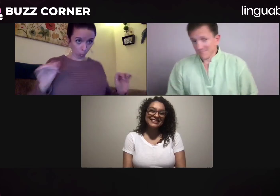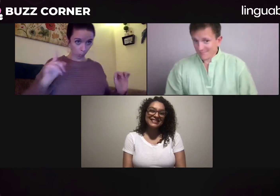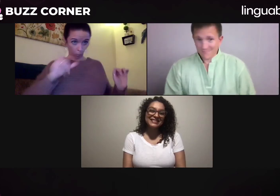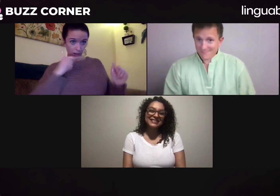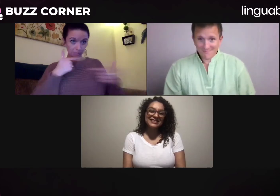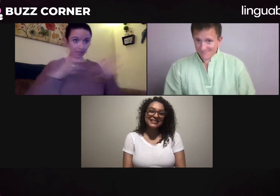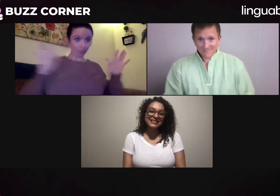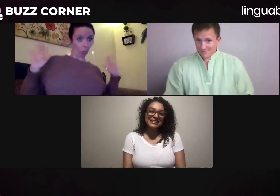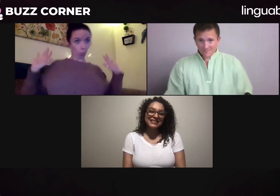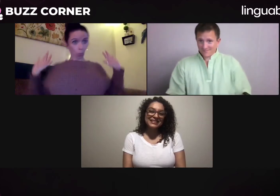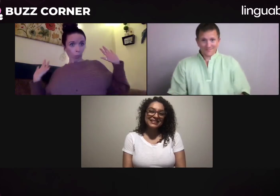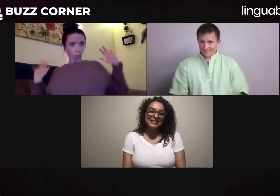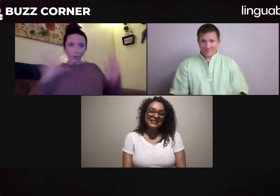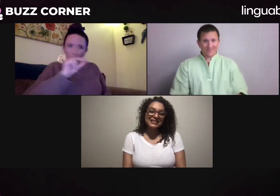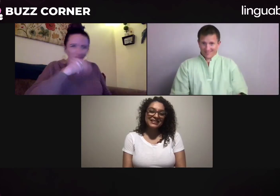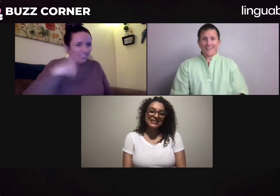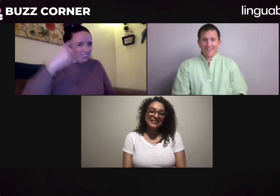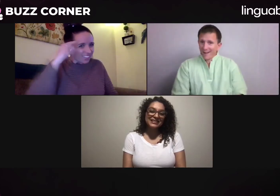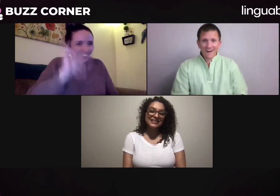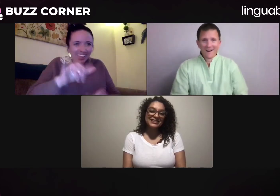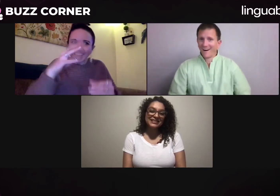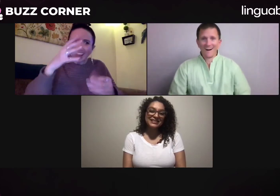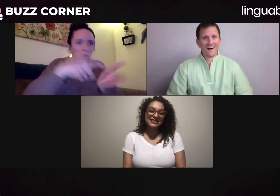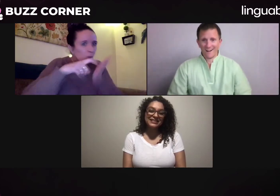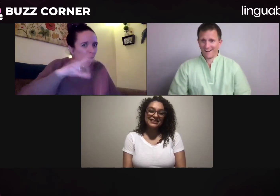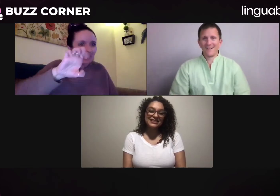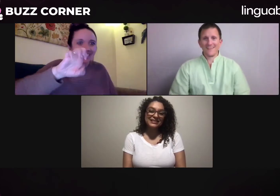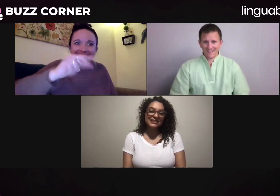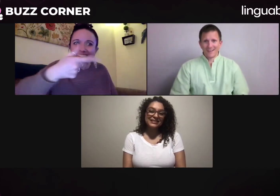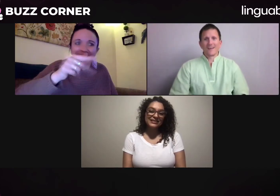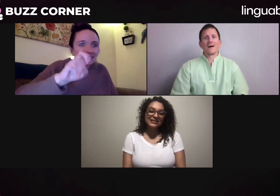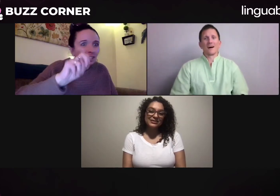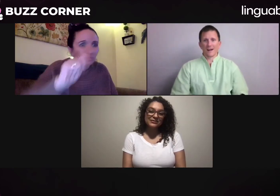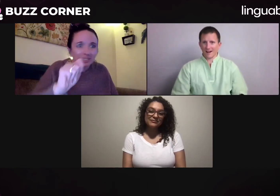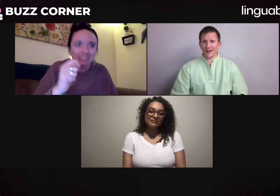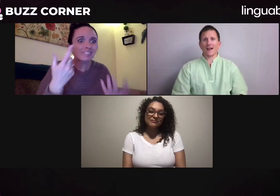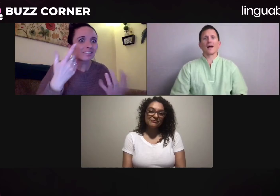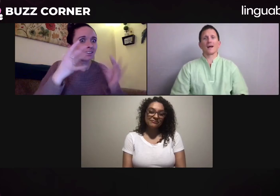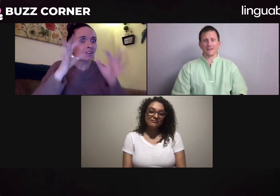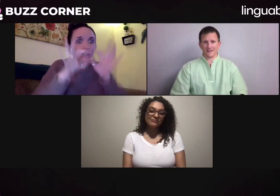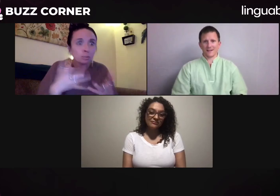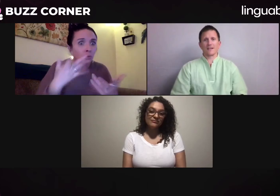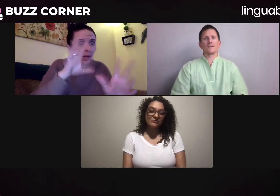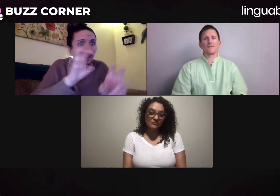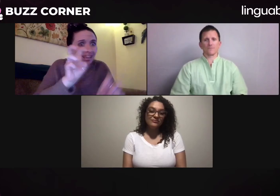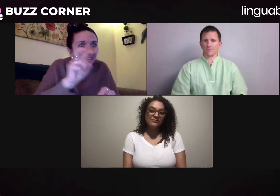even if its the interpreter.